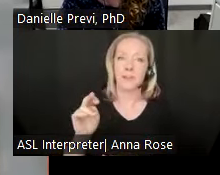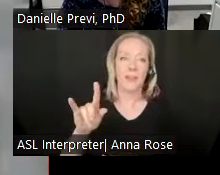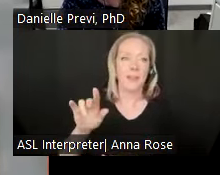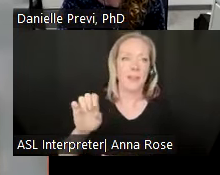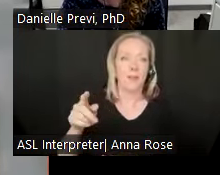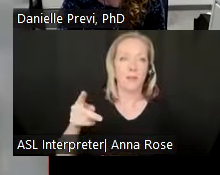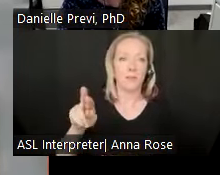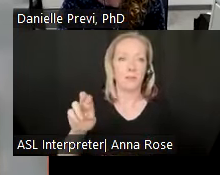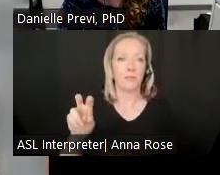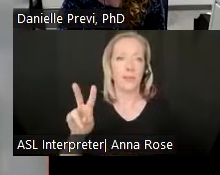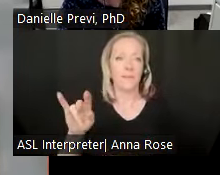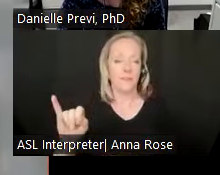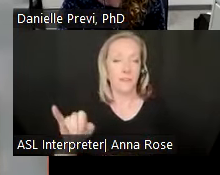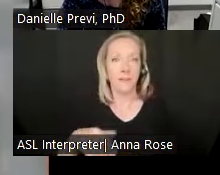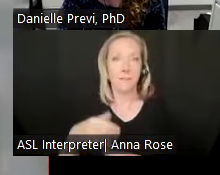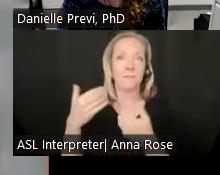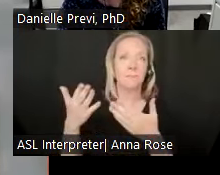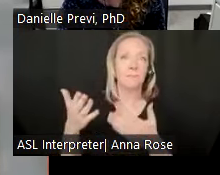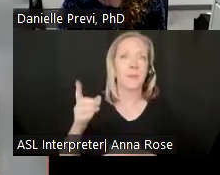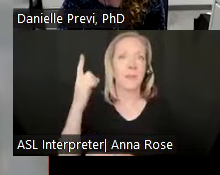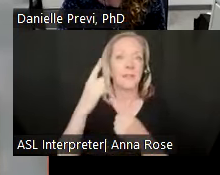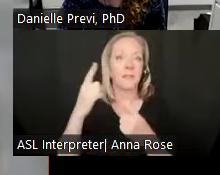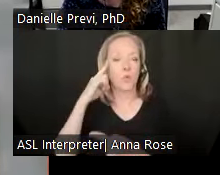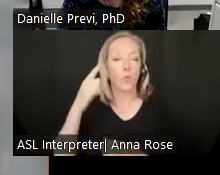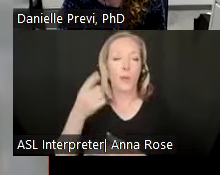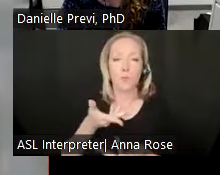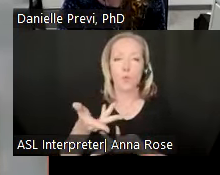Considerations when Working with Deaf and Hard of Hearing Patients in Neuropsychological